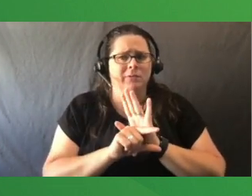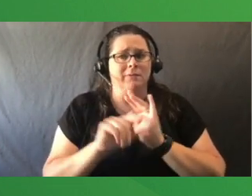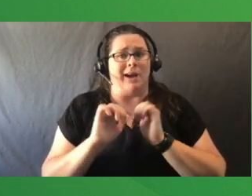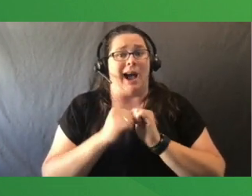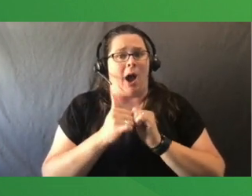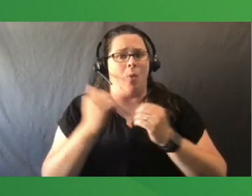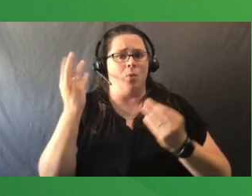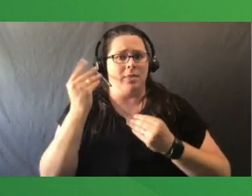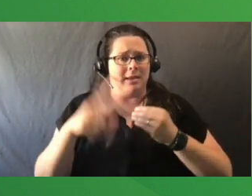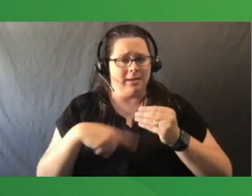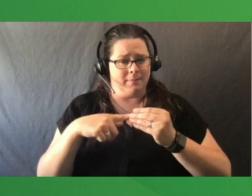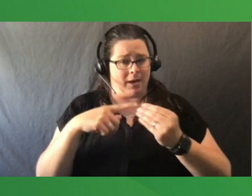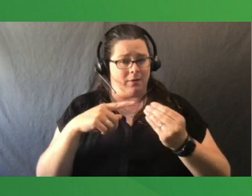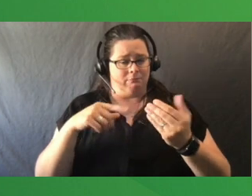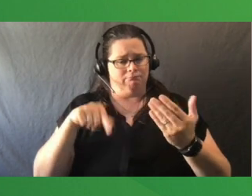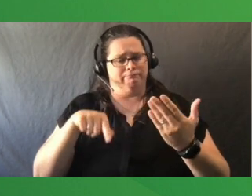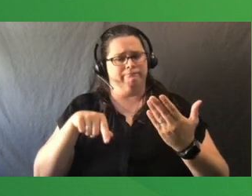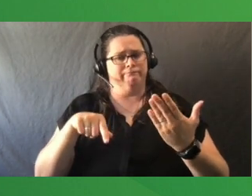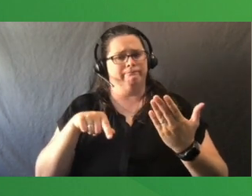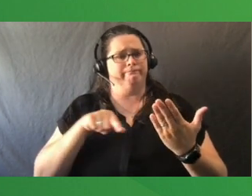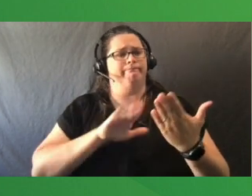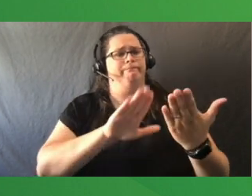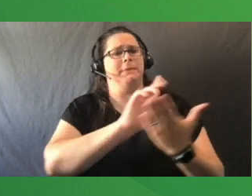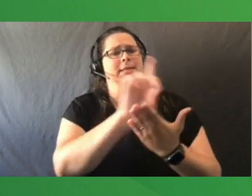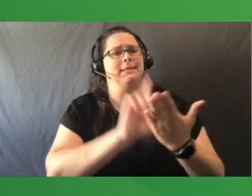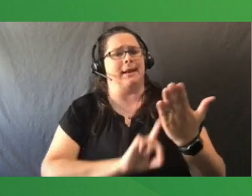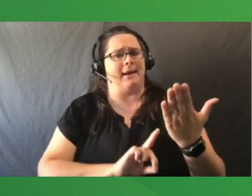designing some of these lessons and units.